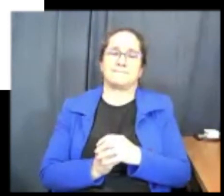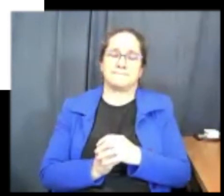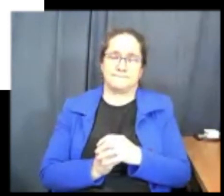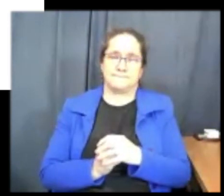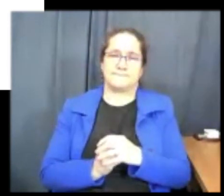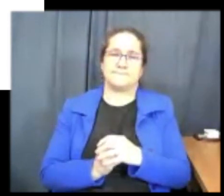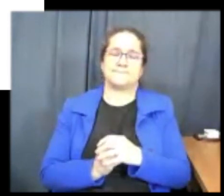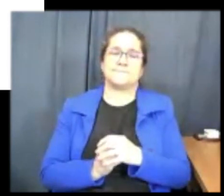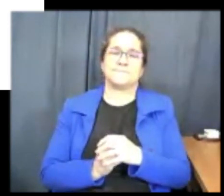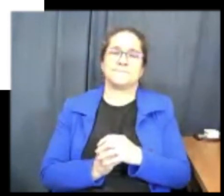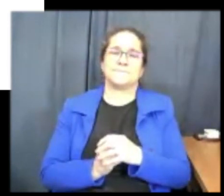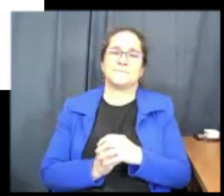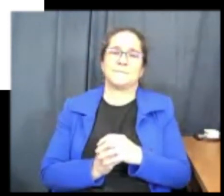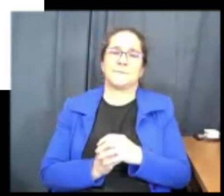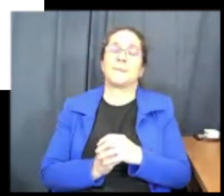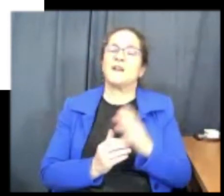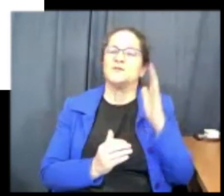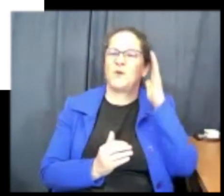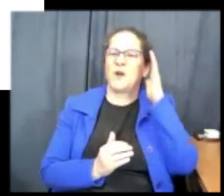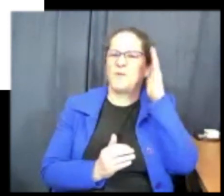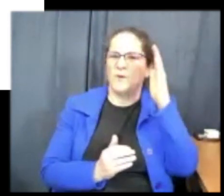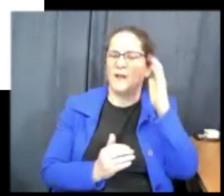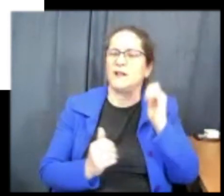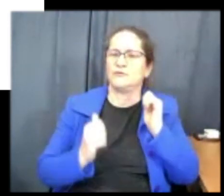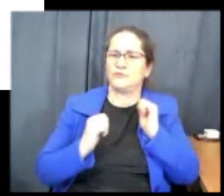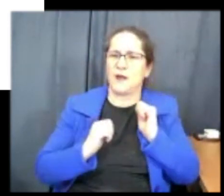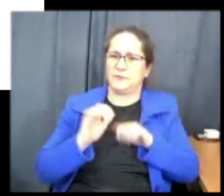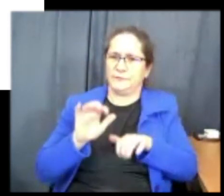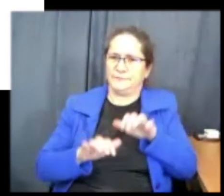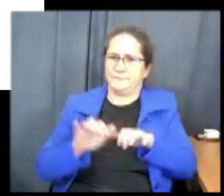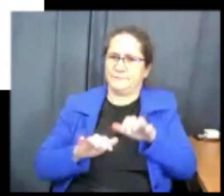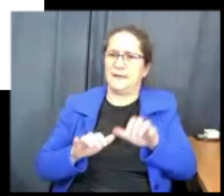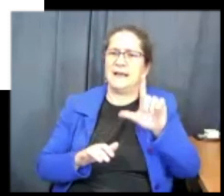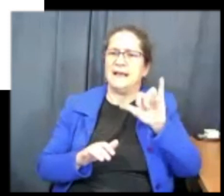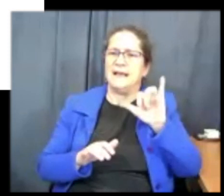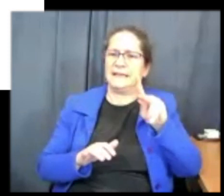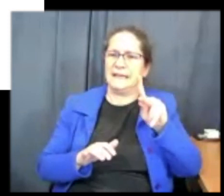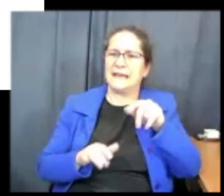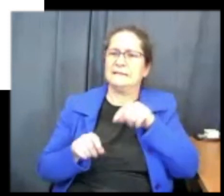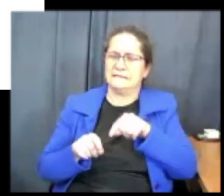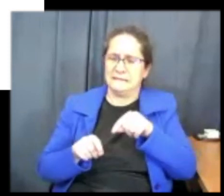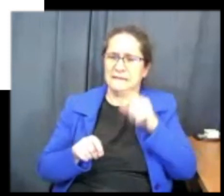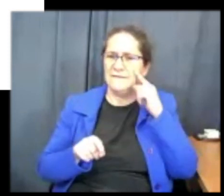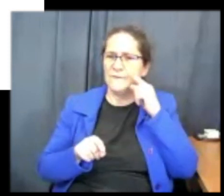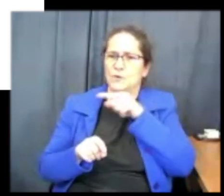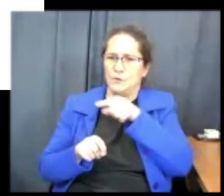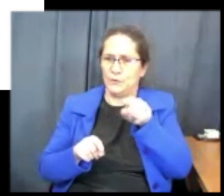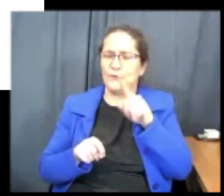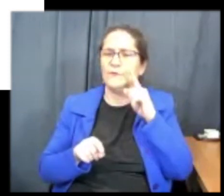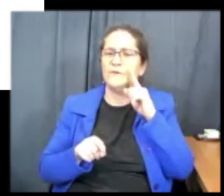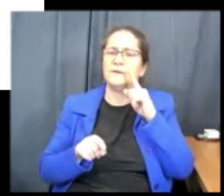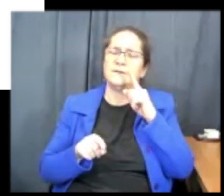So we will try to put some linkage also in the chat box to some resources related